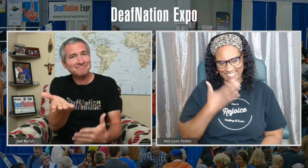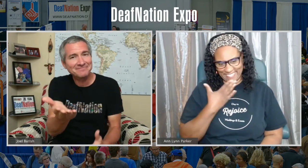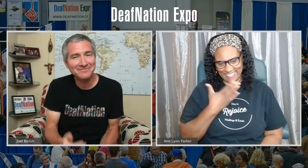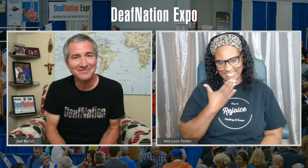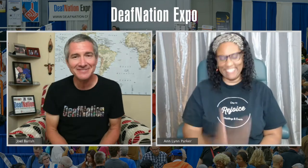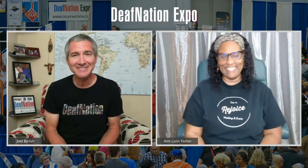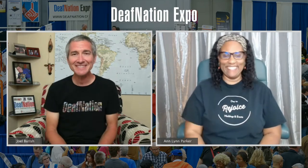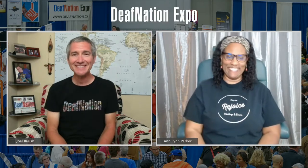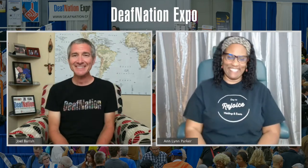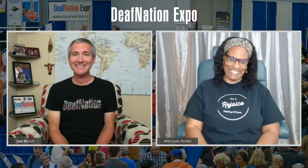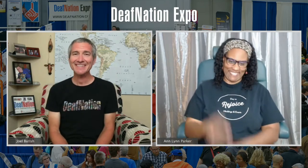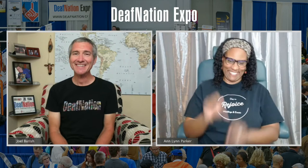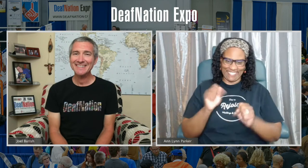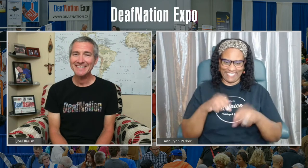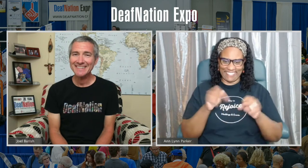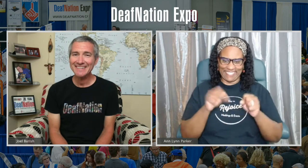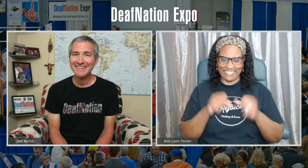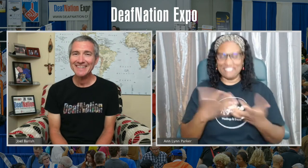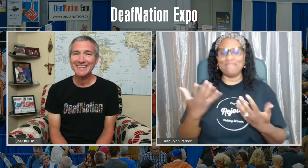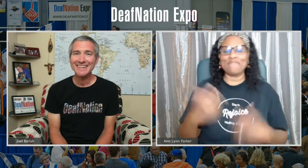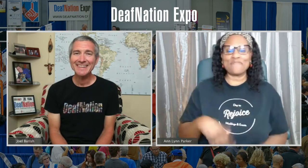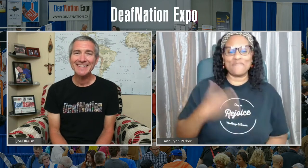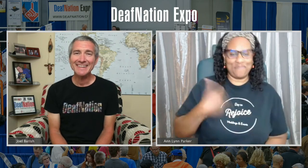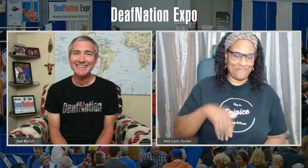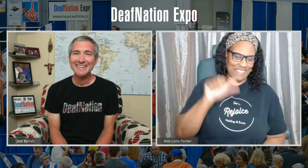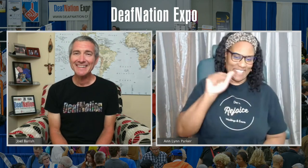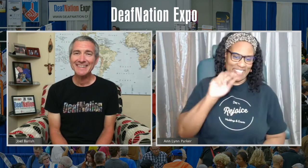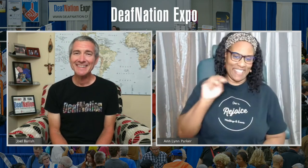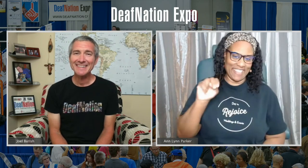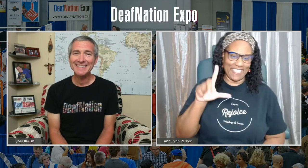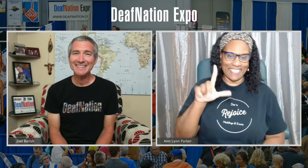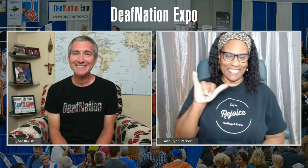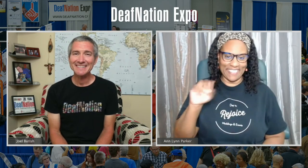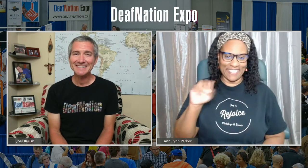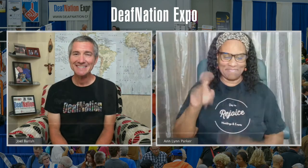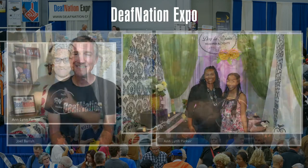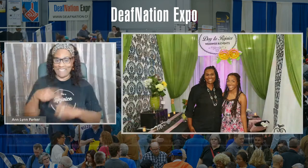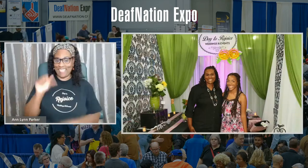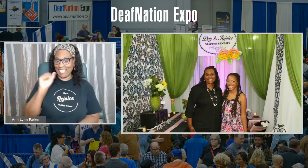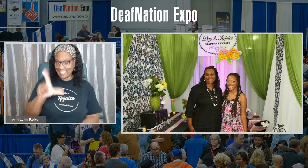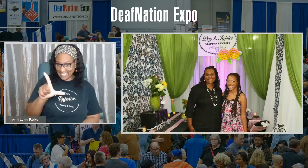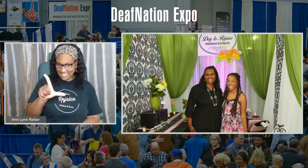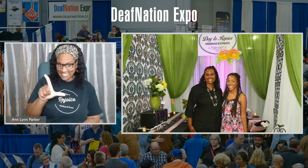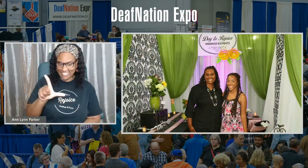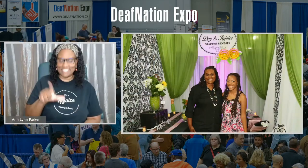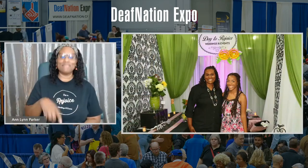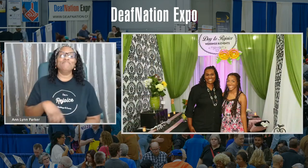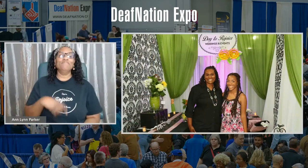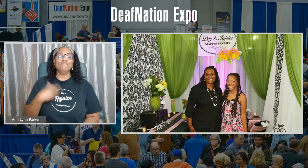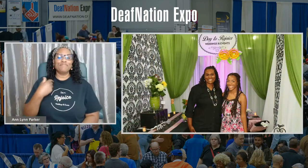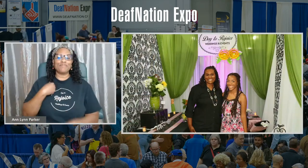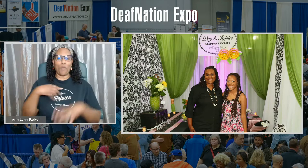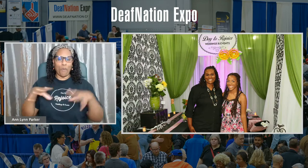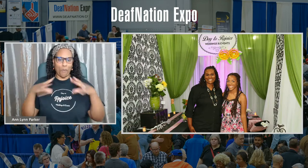Thank you! Yes. I’m Ann Lynn. This is my sign name, AL.